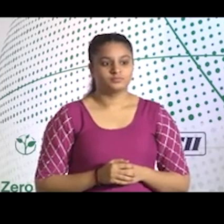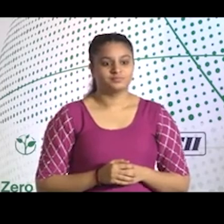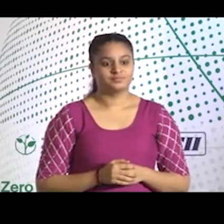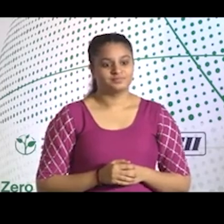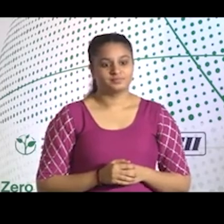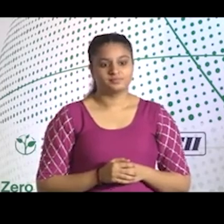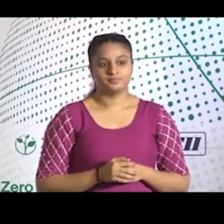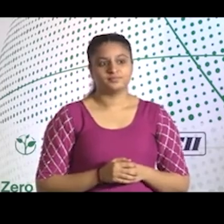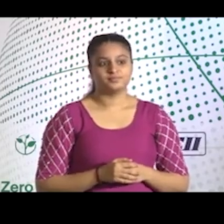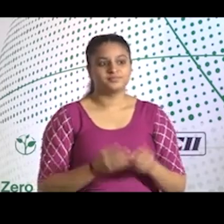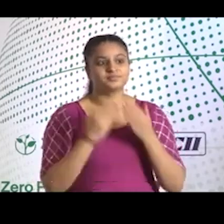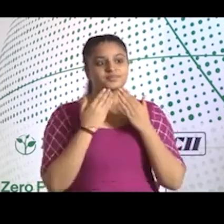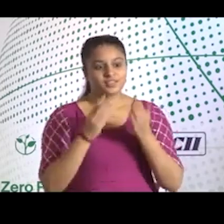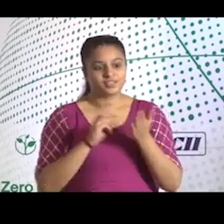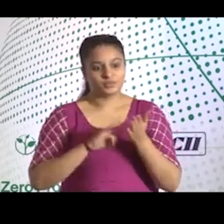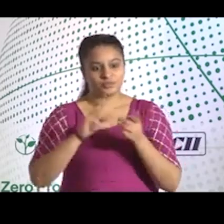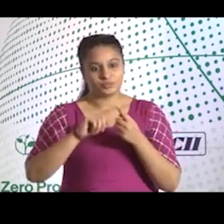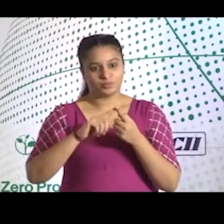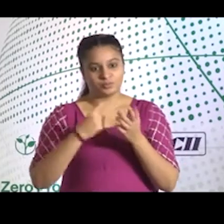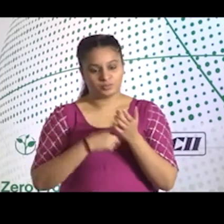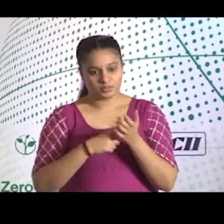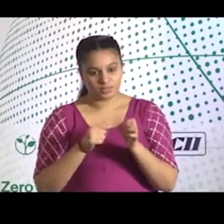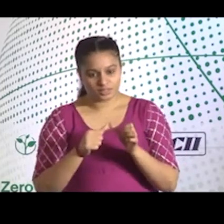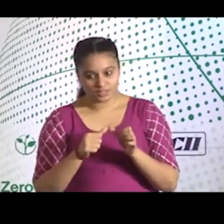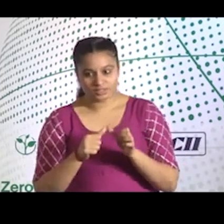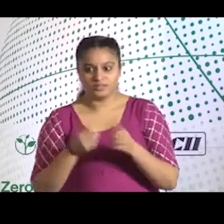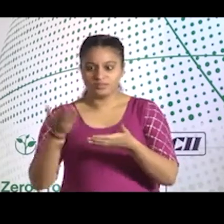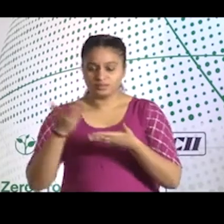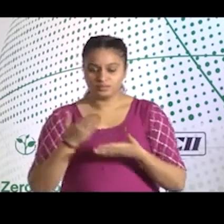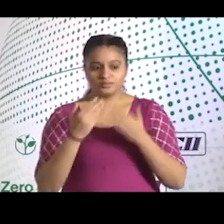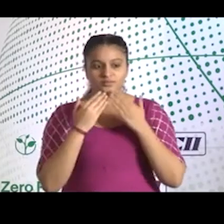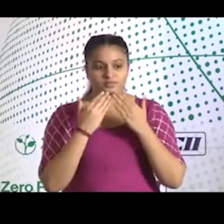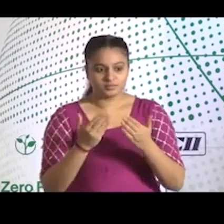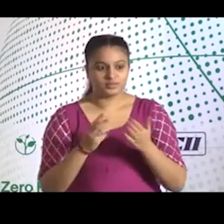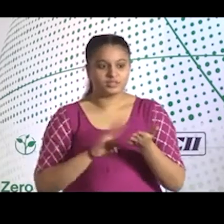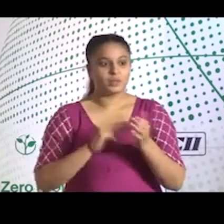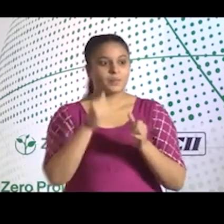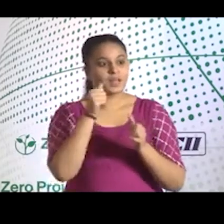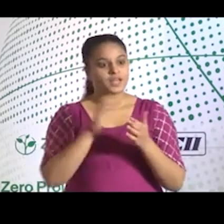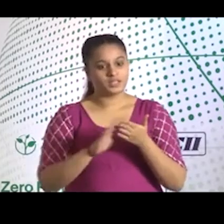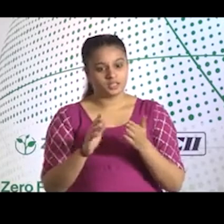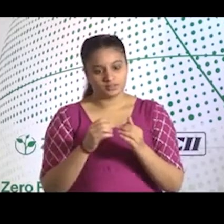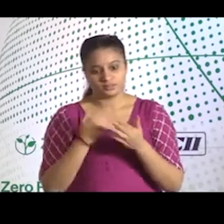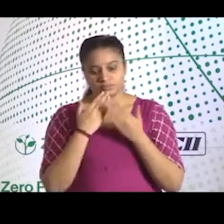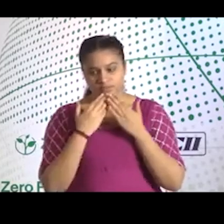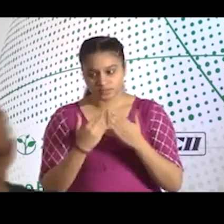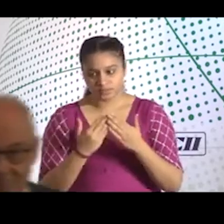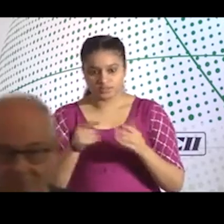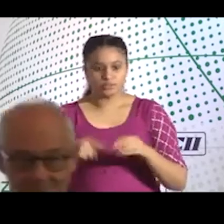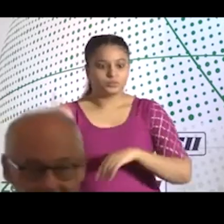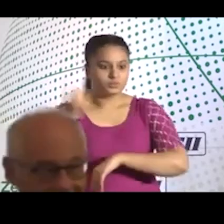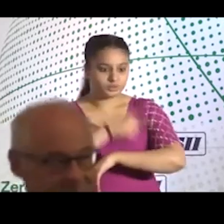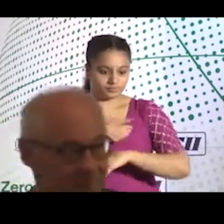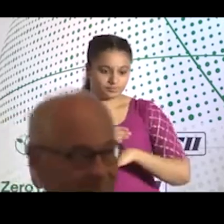Thank you, Mira, for getting us all up to speed and Michael for grounding us in the day ahead.